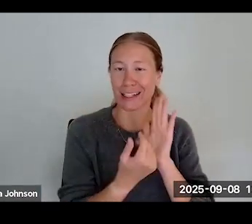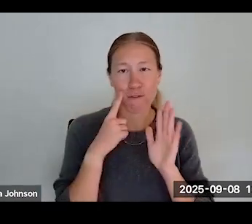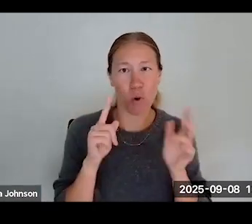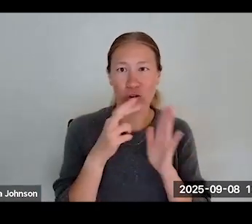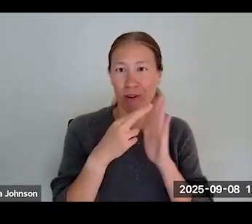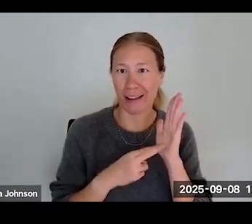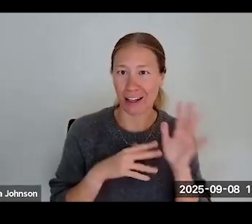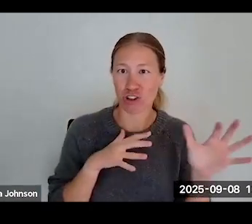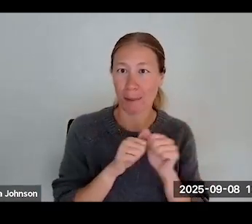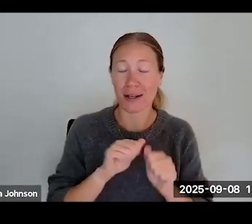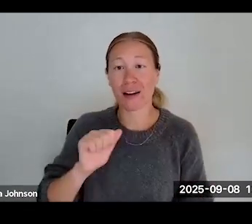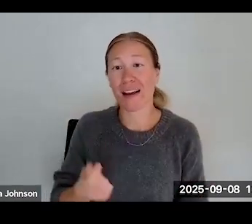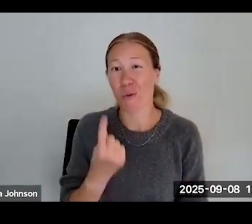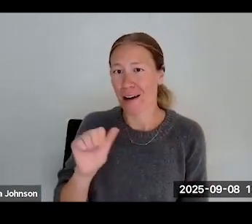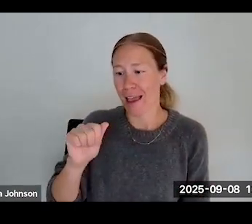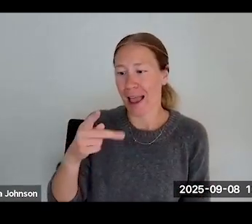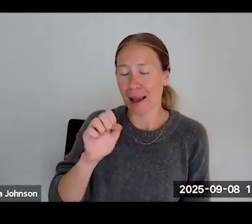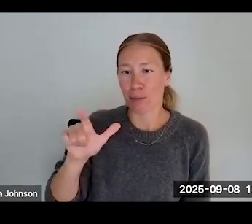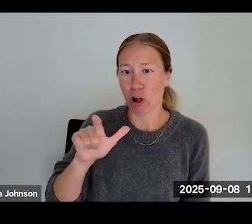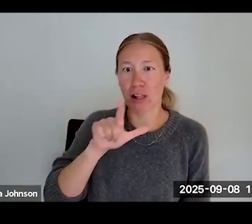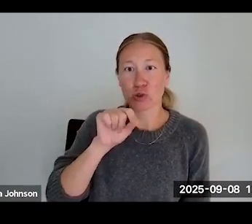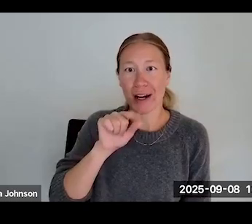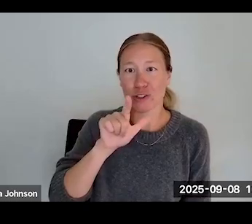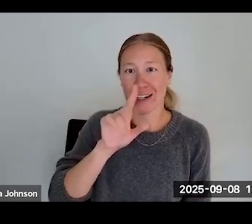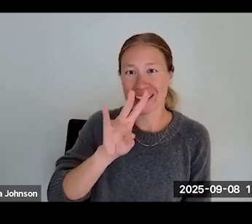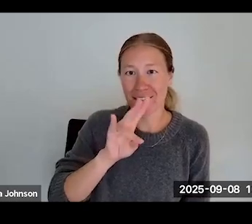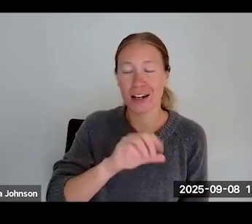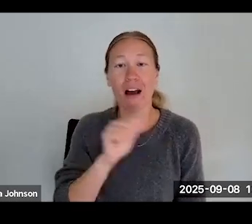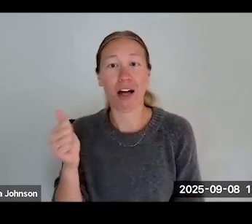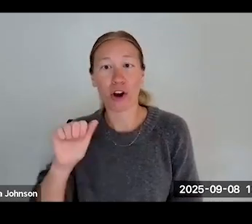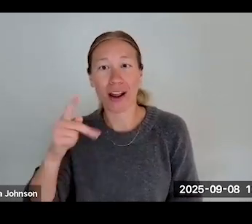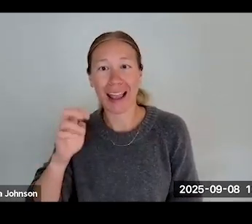One is for April, 2027, and the other is for April, 2026.